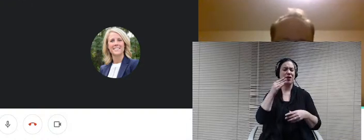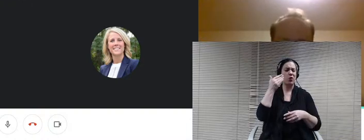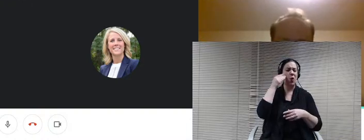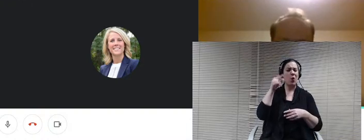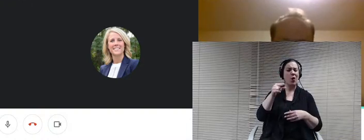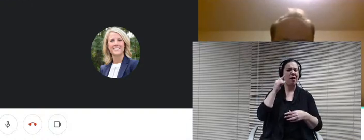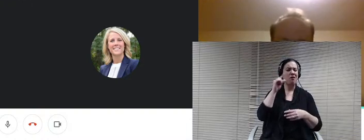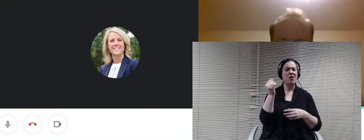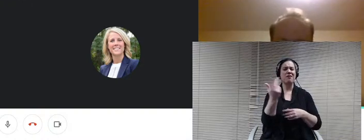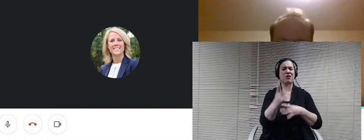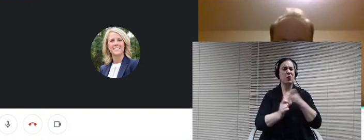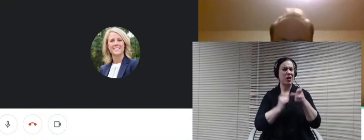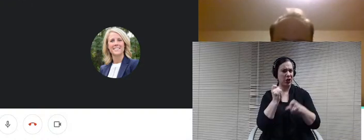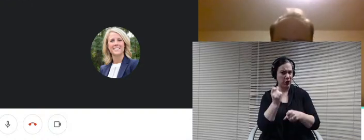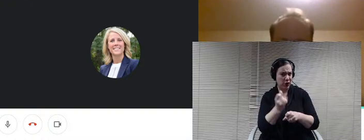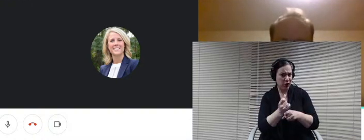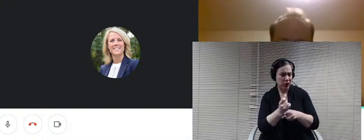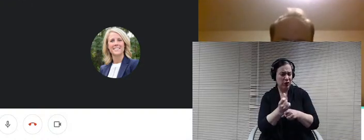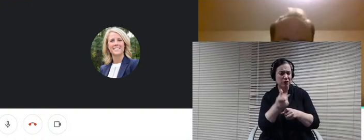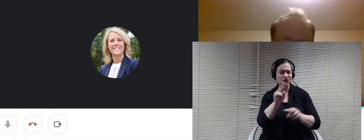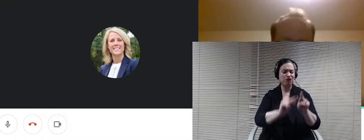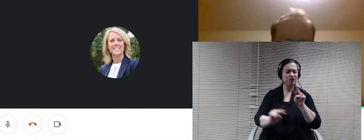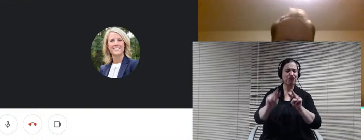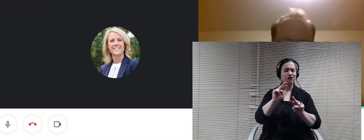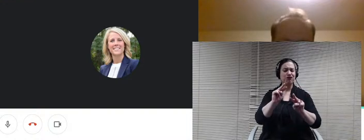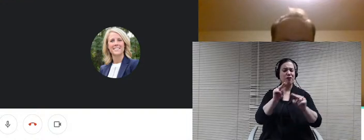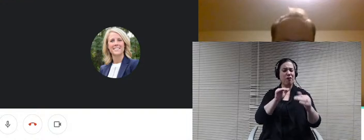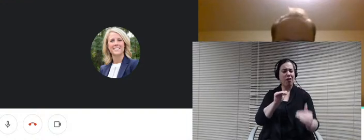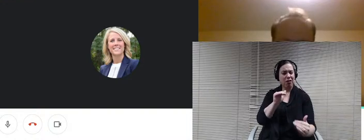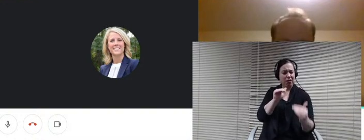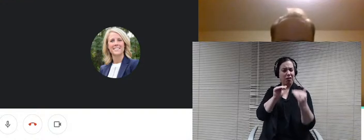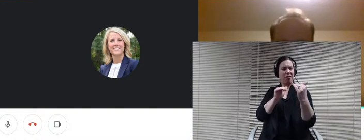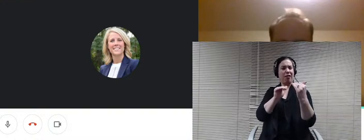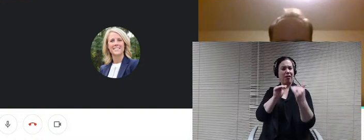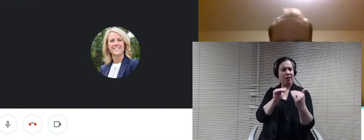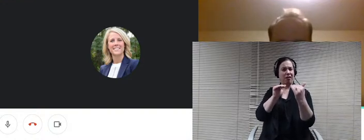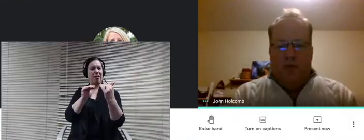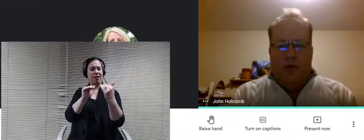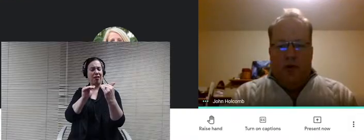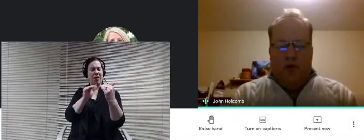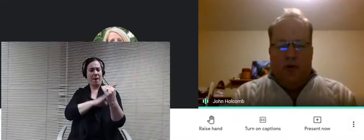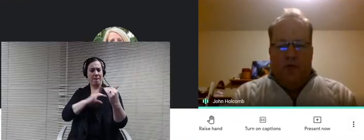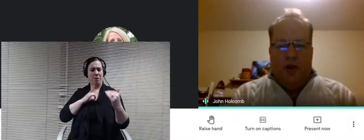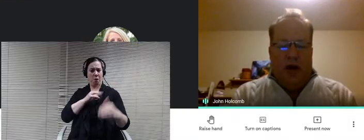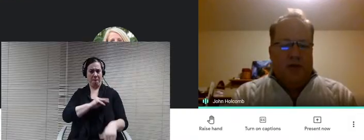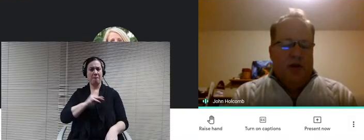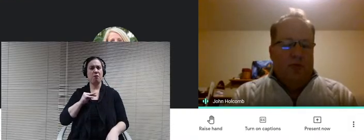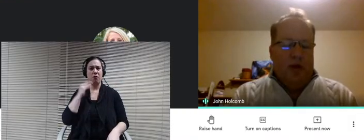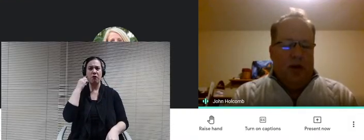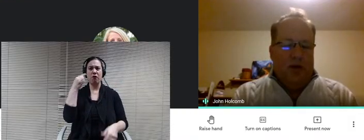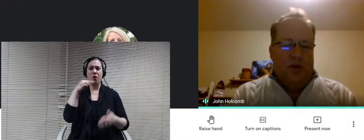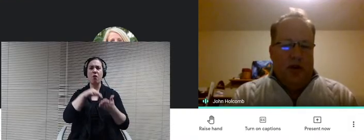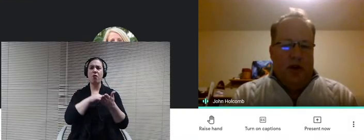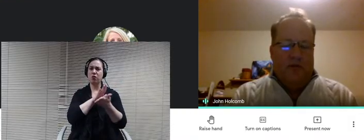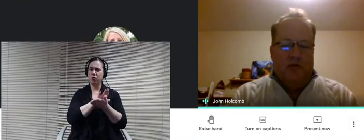ultimately see him as a peer fellow board member for them into schools. You know, really, for the last number of years,